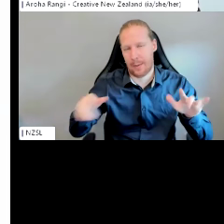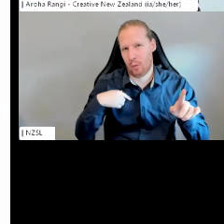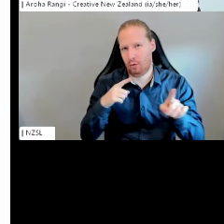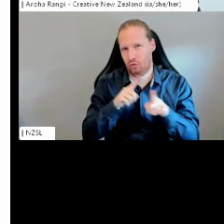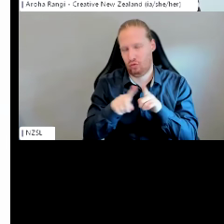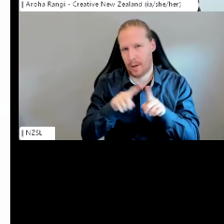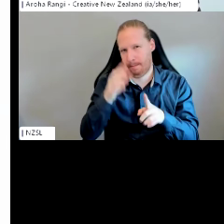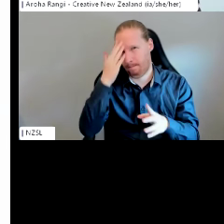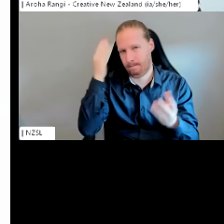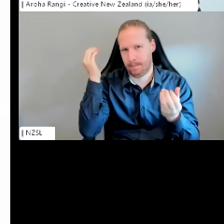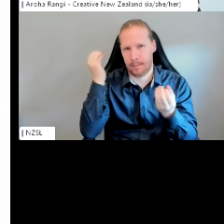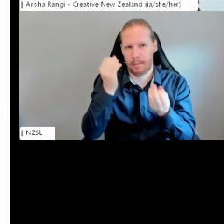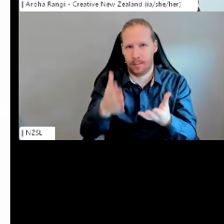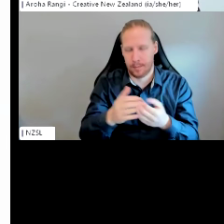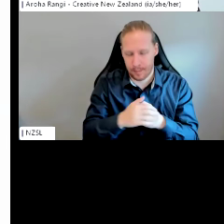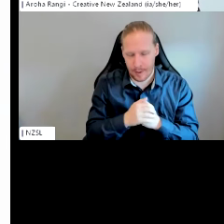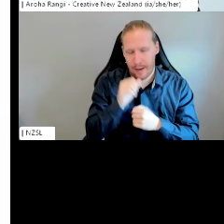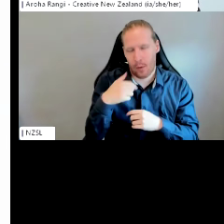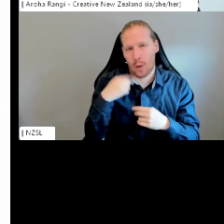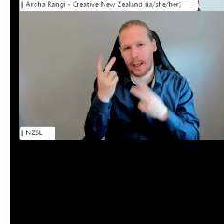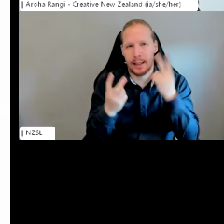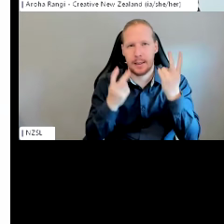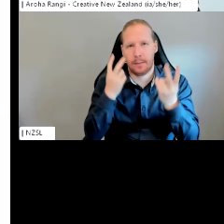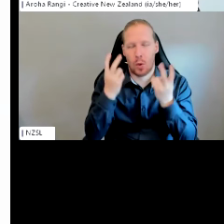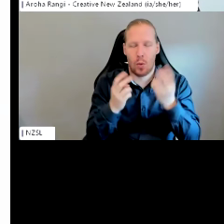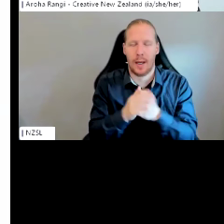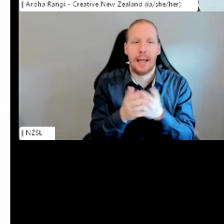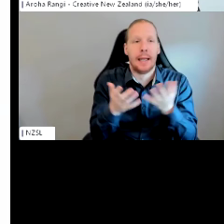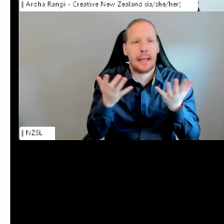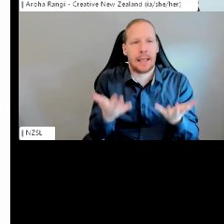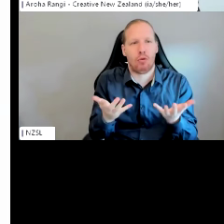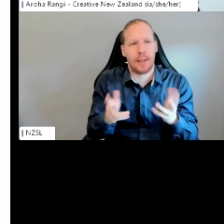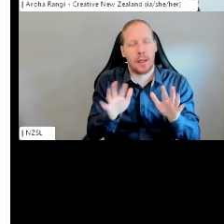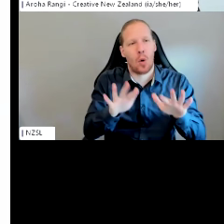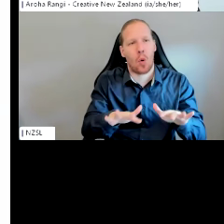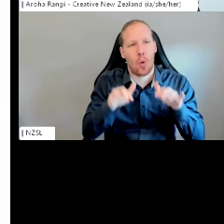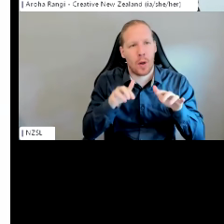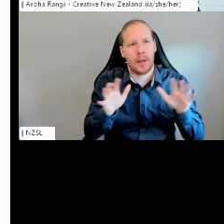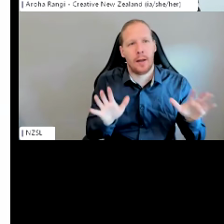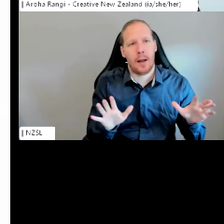Measuring and exploring not only the current audience but as you'll see in a few slides time